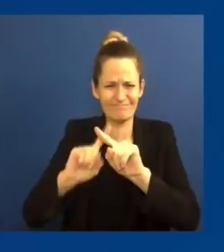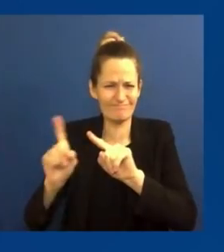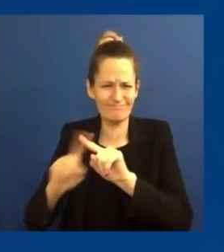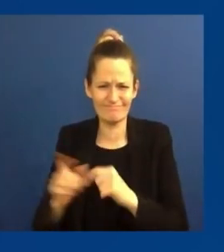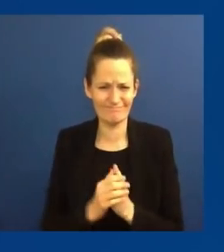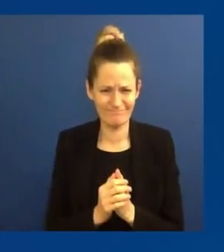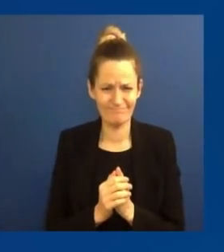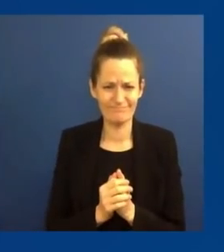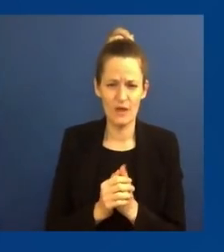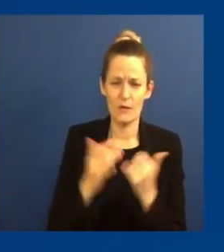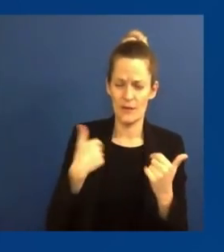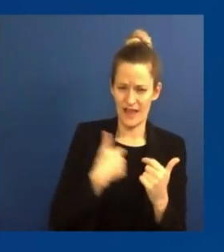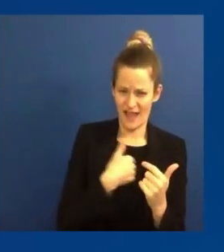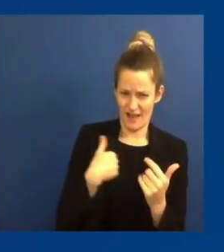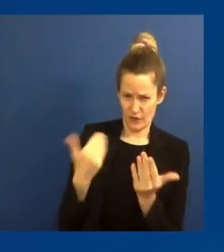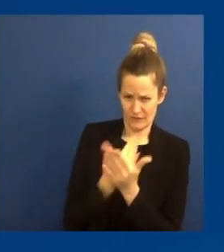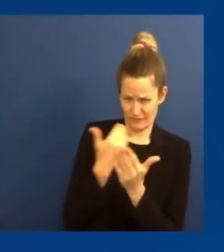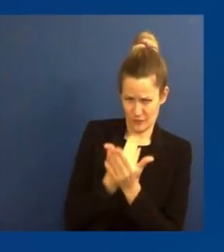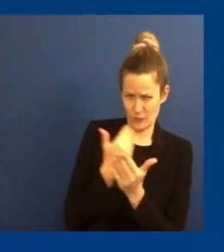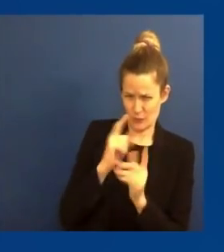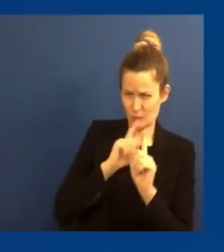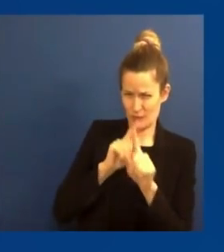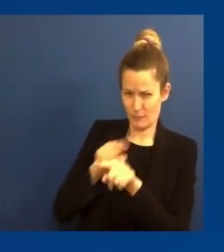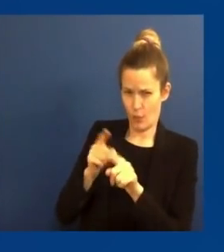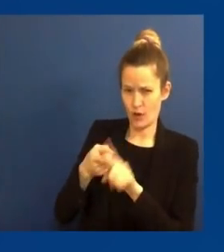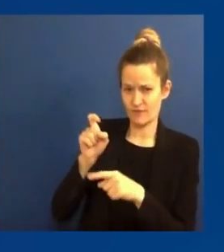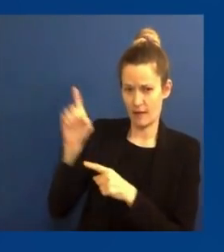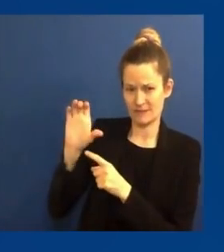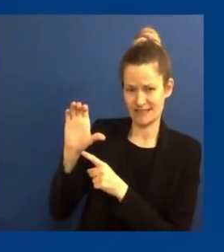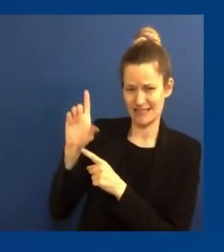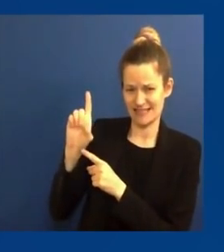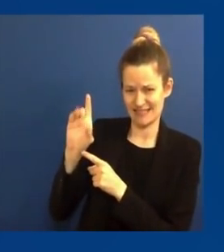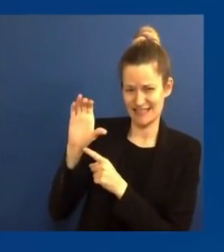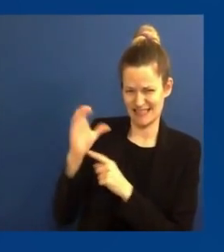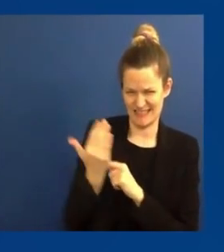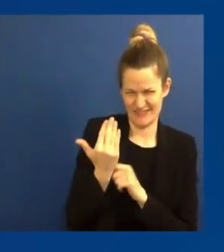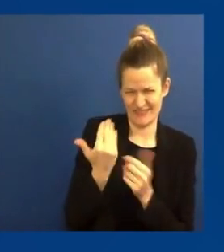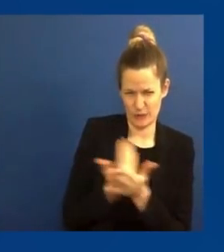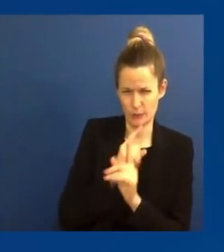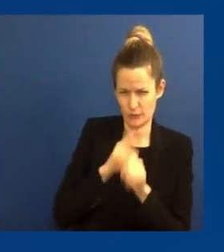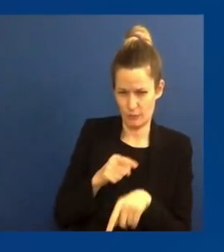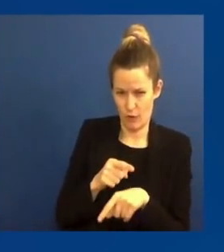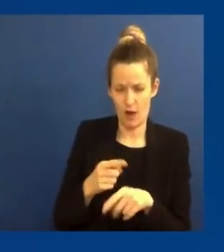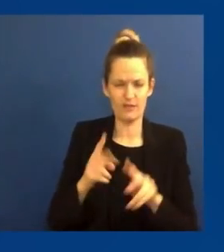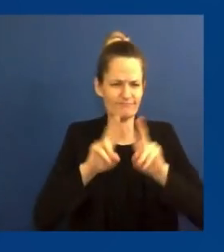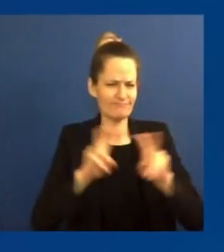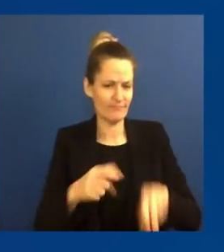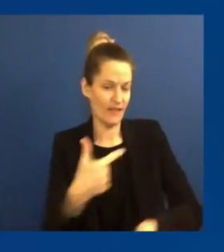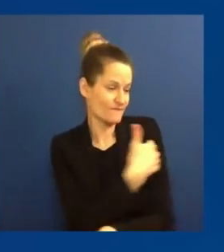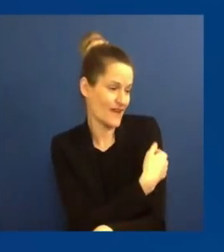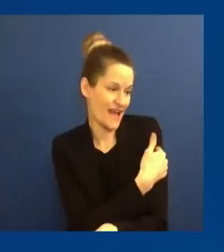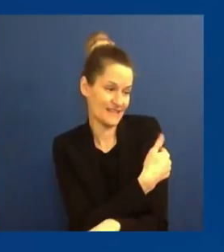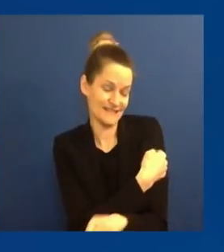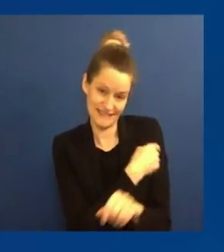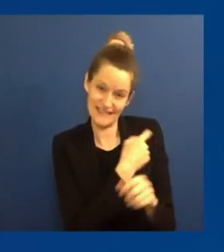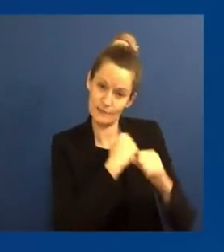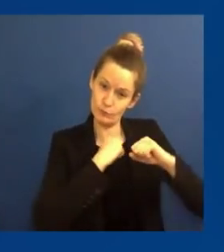that provide a look at vaccine protection against Omicron, including the added protection provided by booster doses.